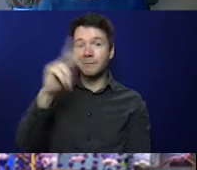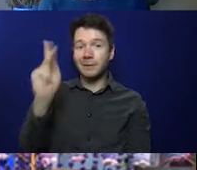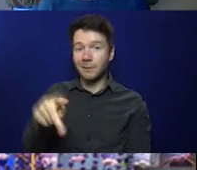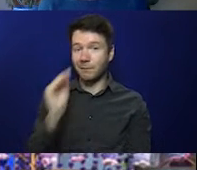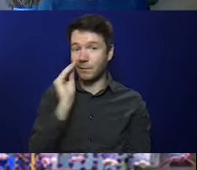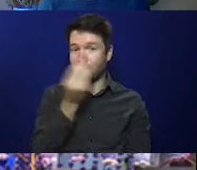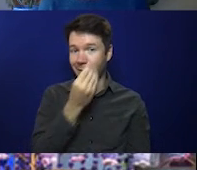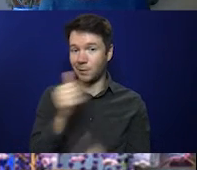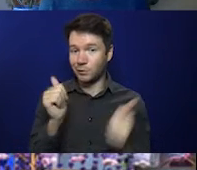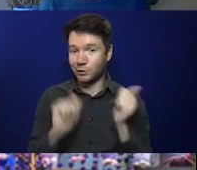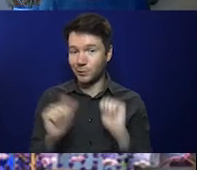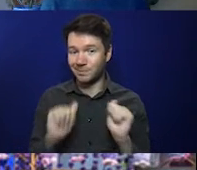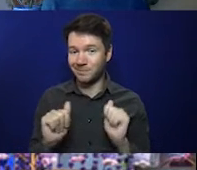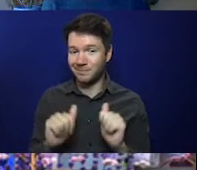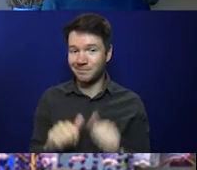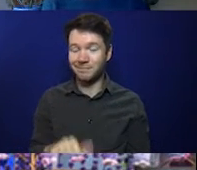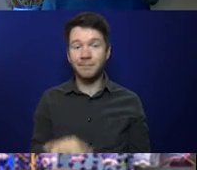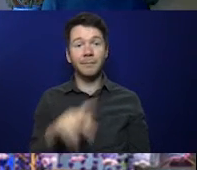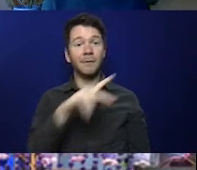and specifically the Philadelphia Flower Show.